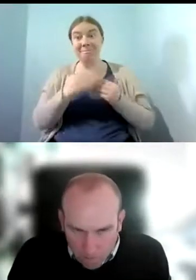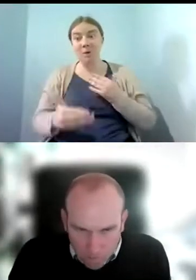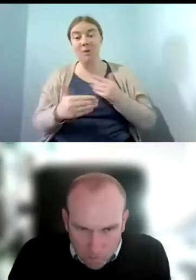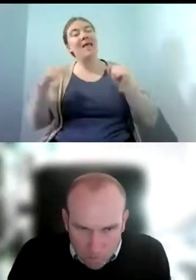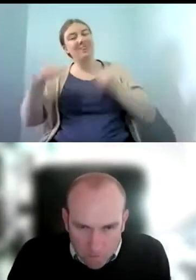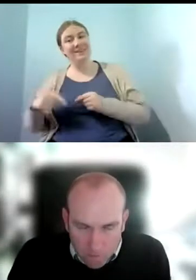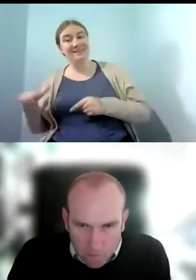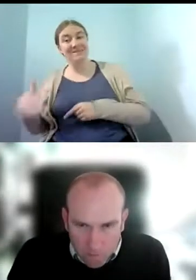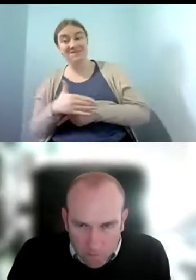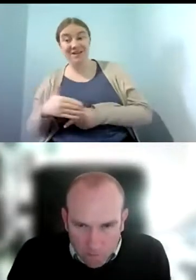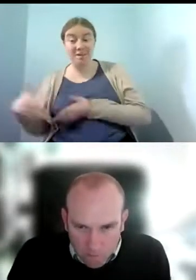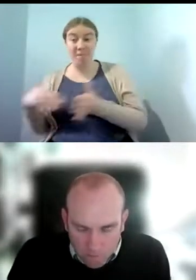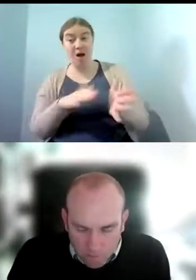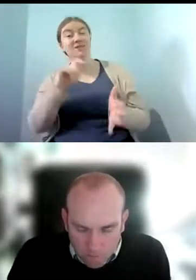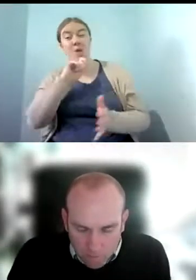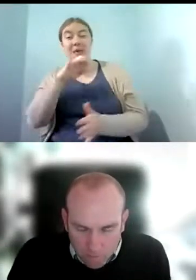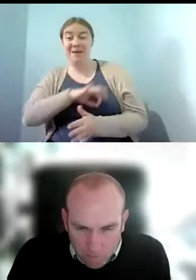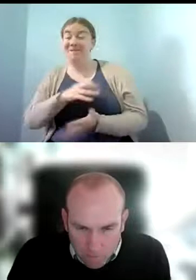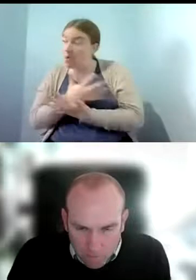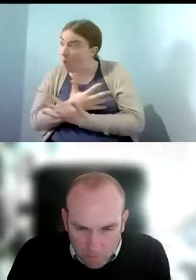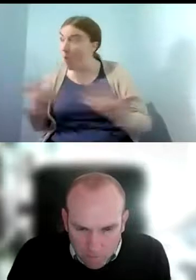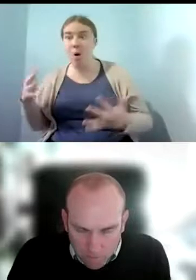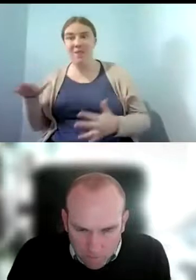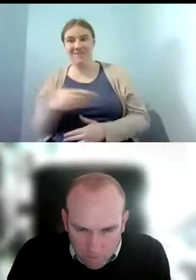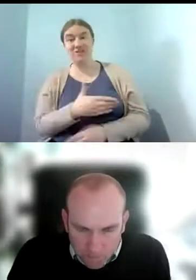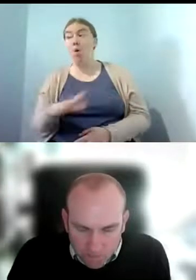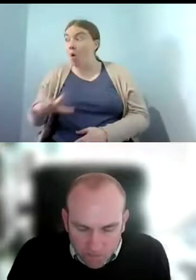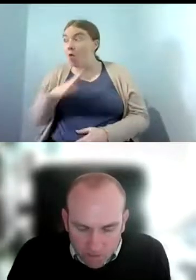are going to benefit all the fish on the river and we're already seeing through the window in diglis